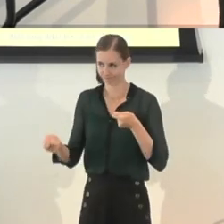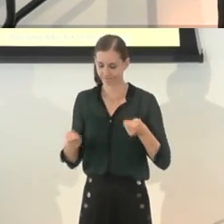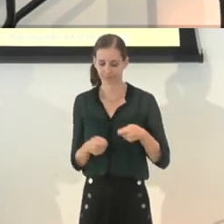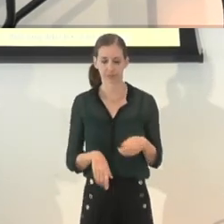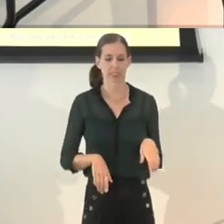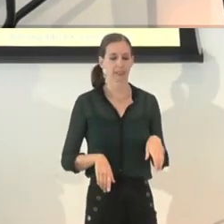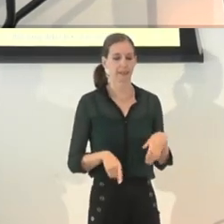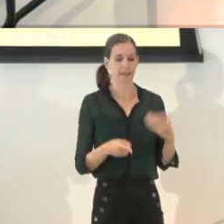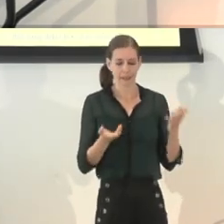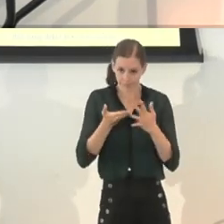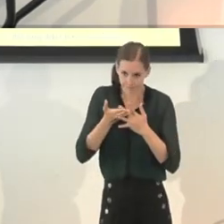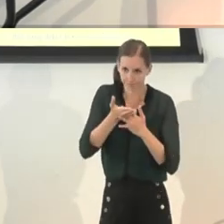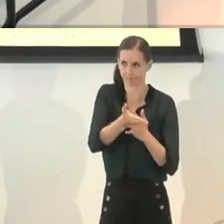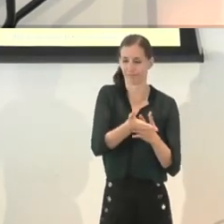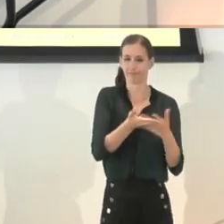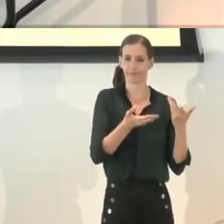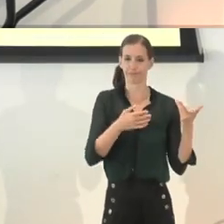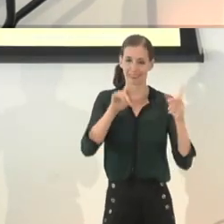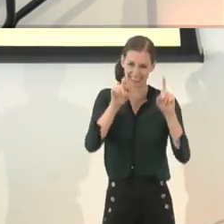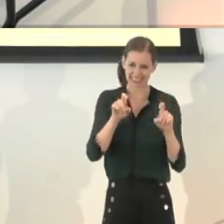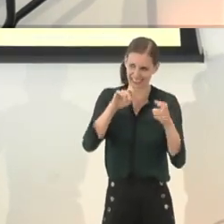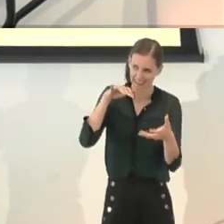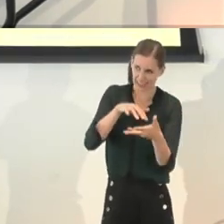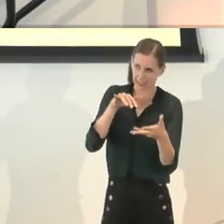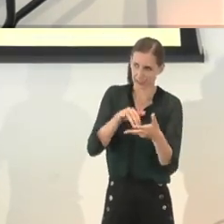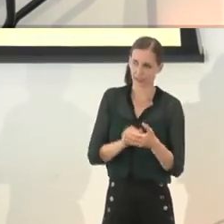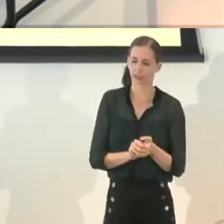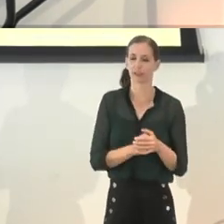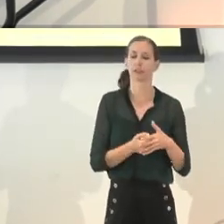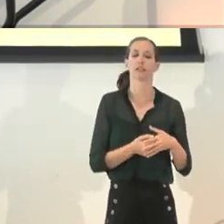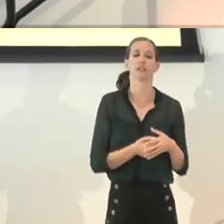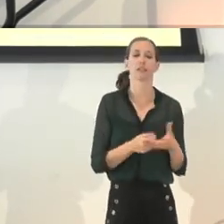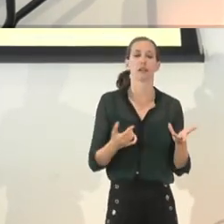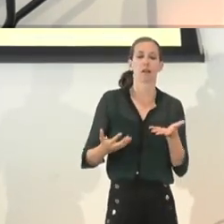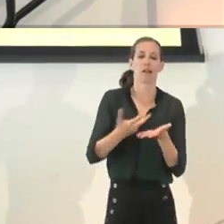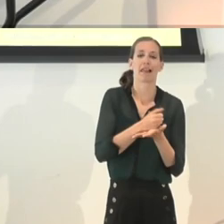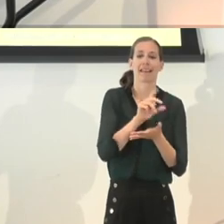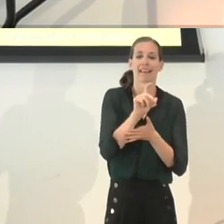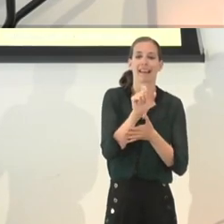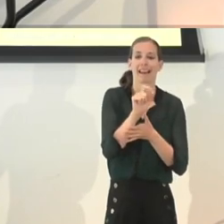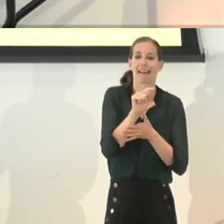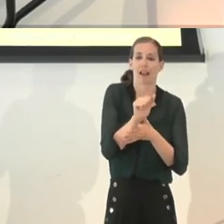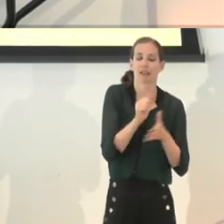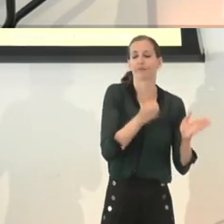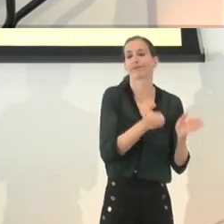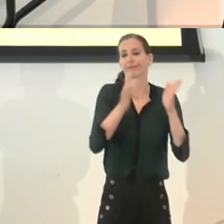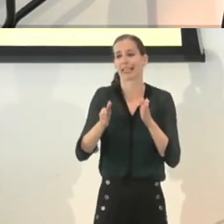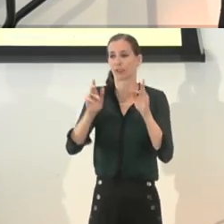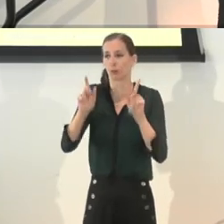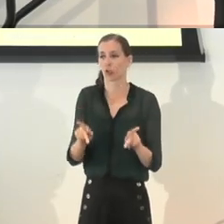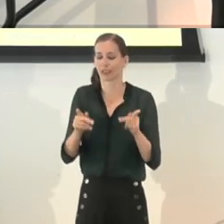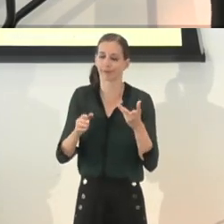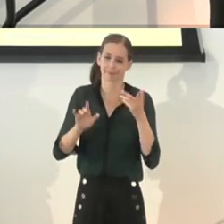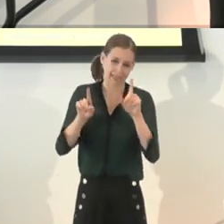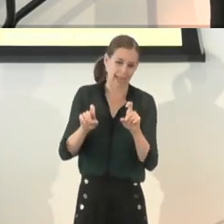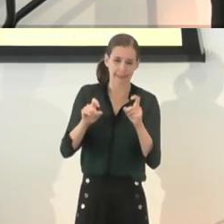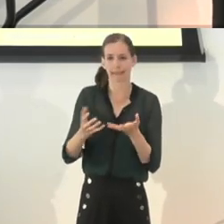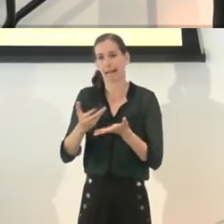one person at a time, take their data, collect the data, the next person does a, collect their data,